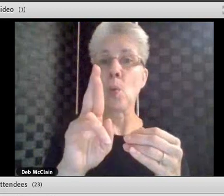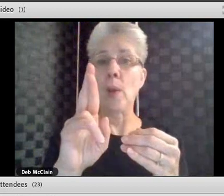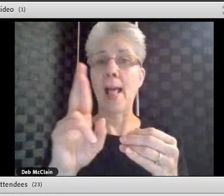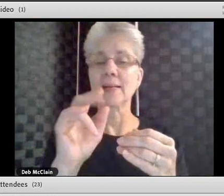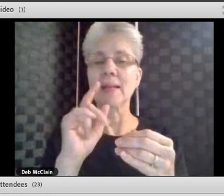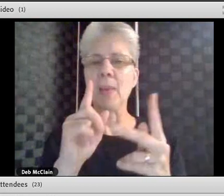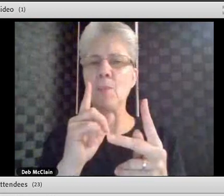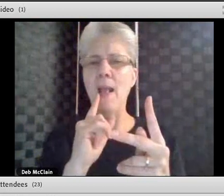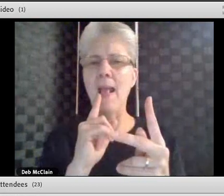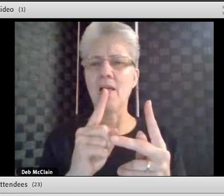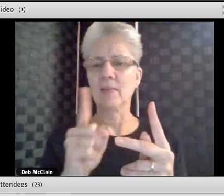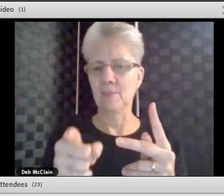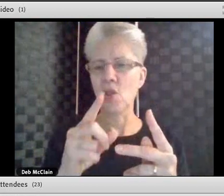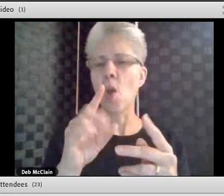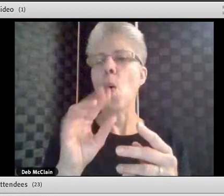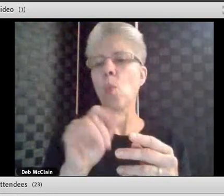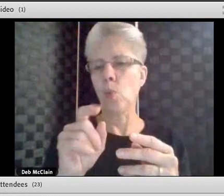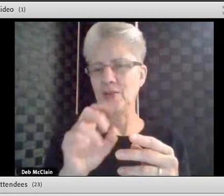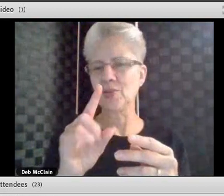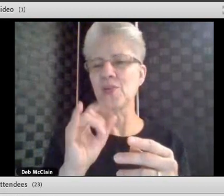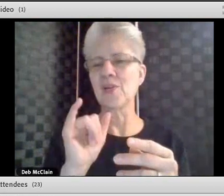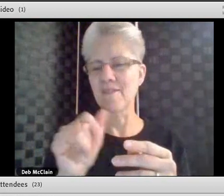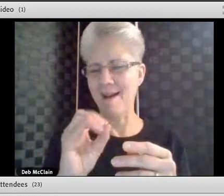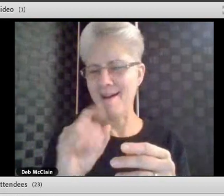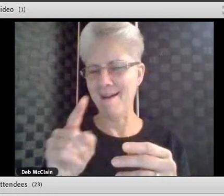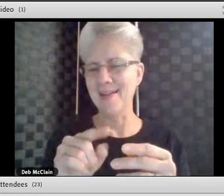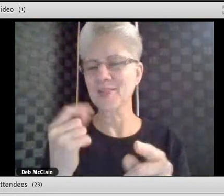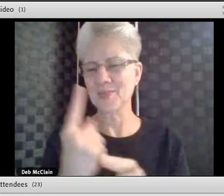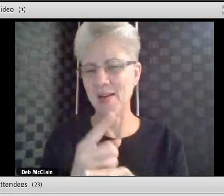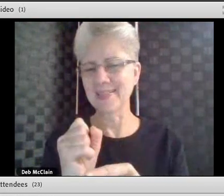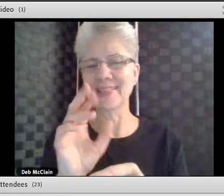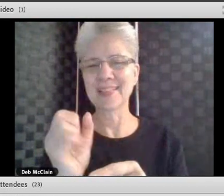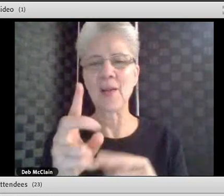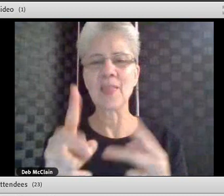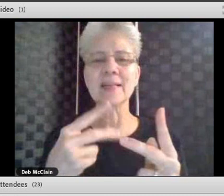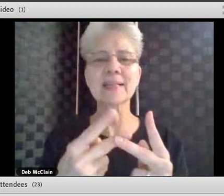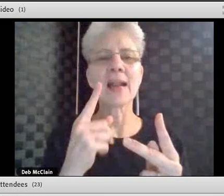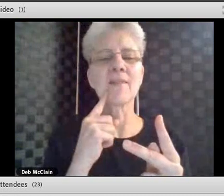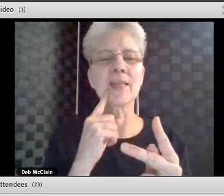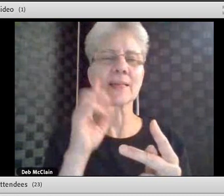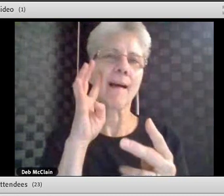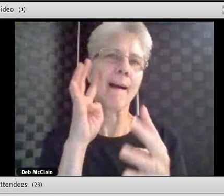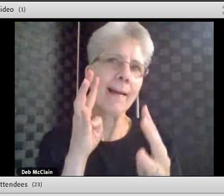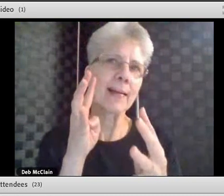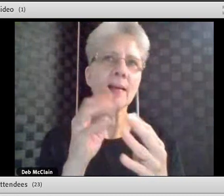Yes, "Wizard of Oz," you win the prize, Sarah. Kind of this loose concept of augmented reality